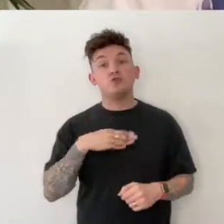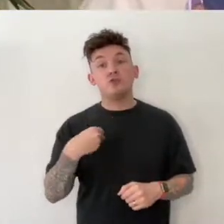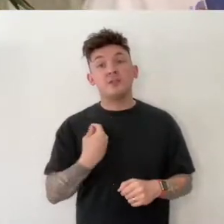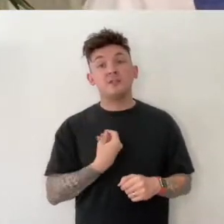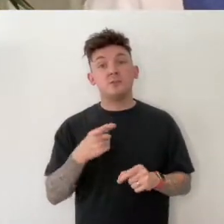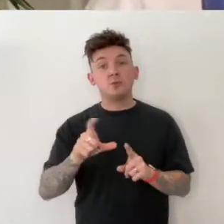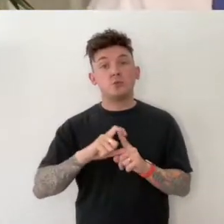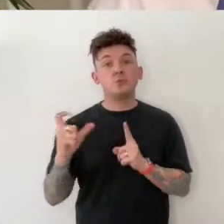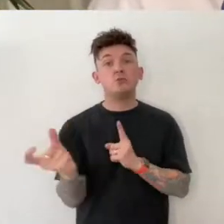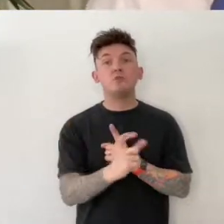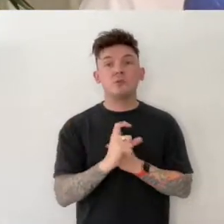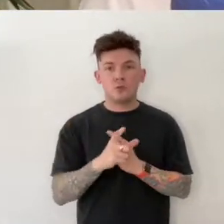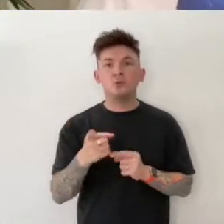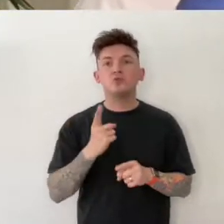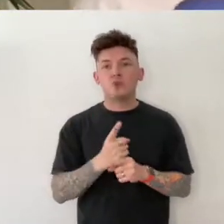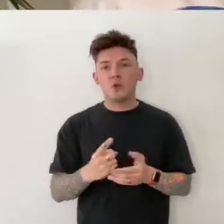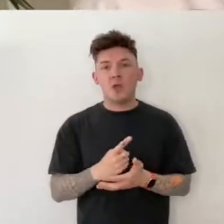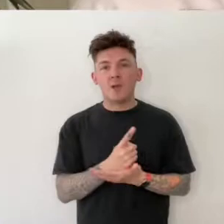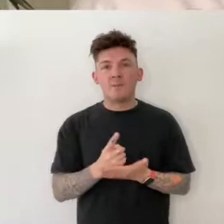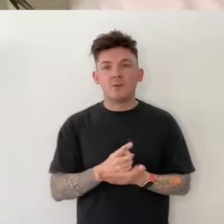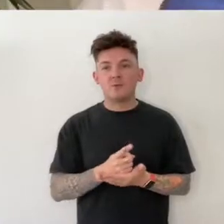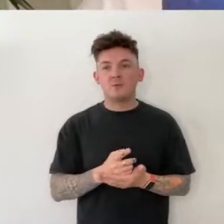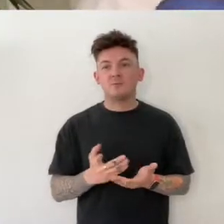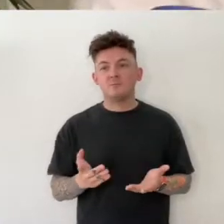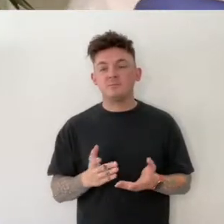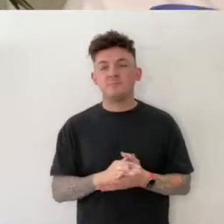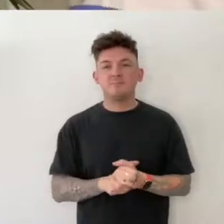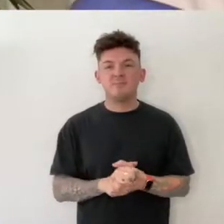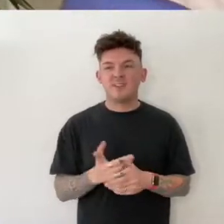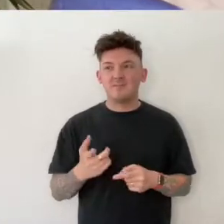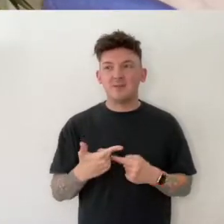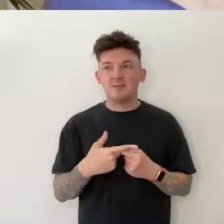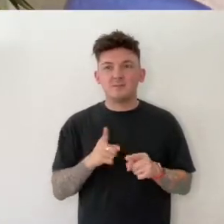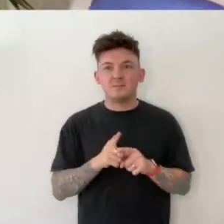whole it's still one of those areas where you don't talk about. it's as if it's like